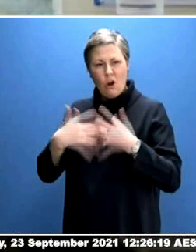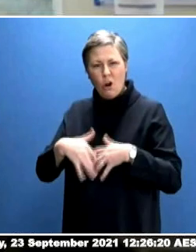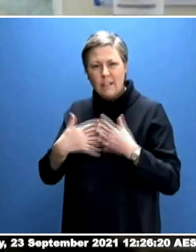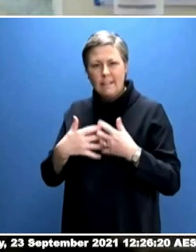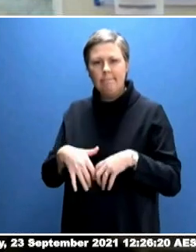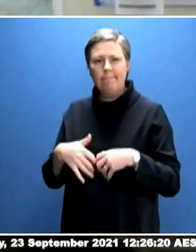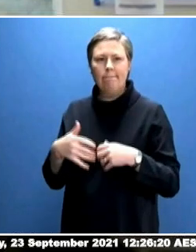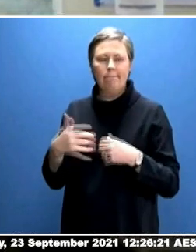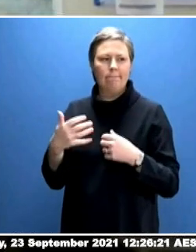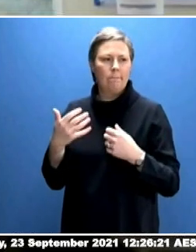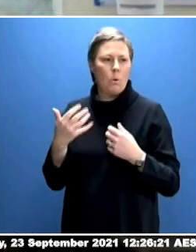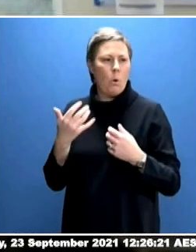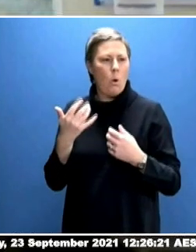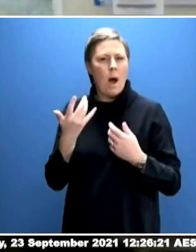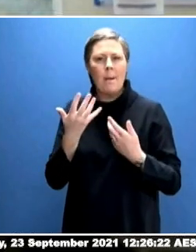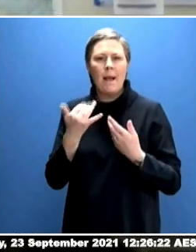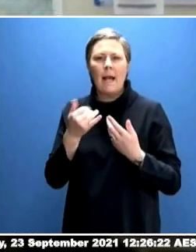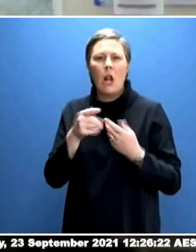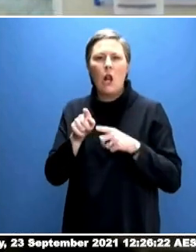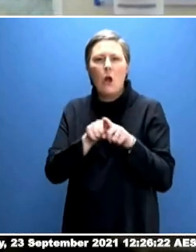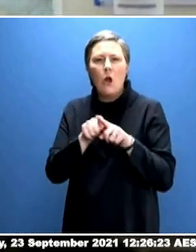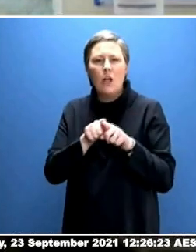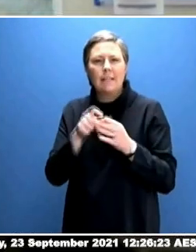abilities or potential learning disabilities and things of that nature